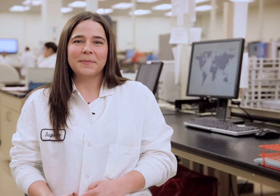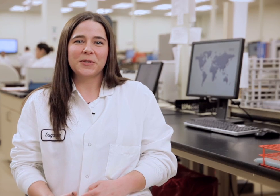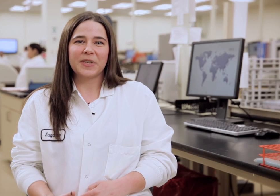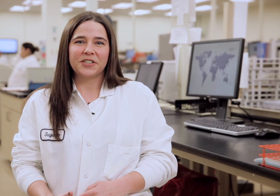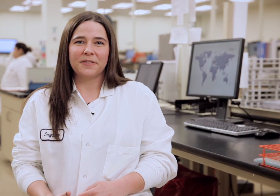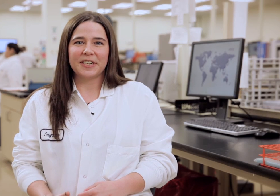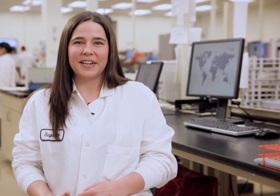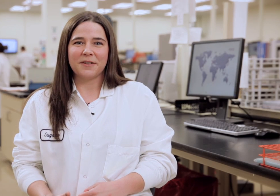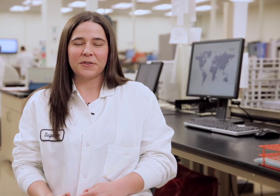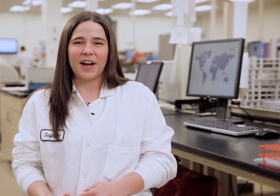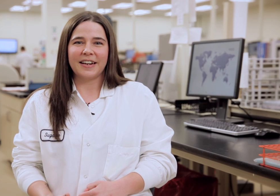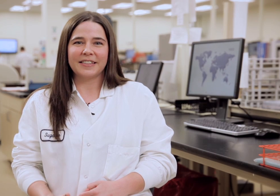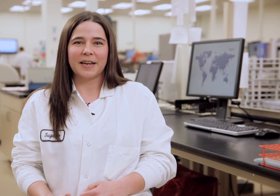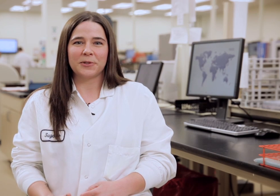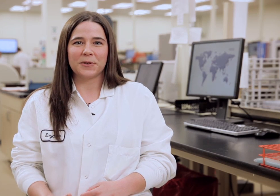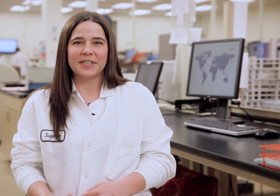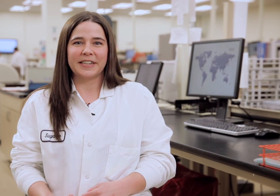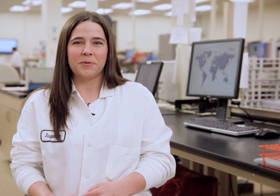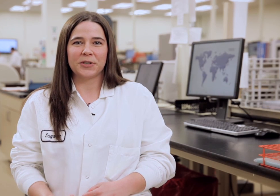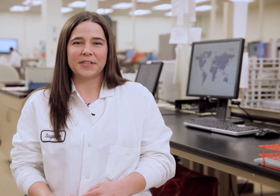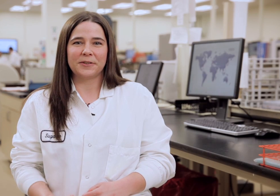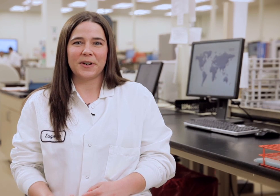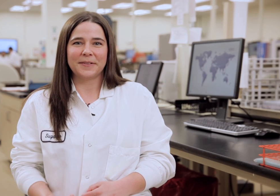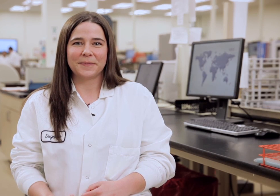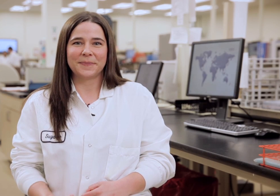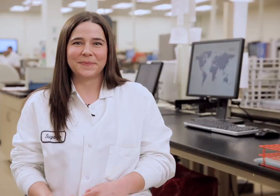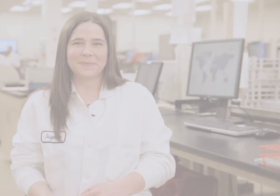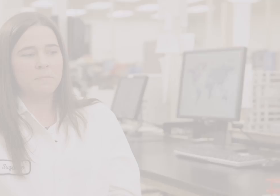My name is Suzanne Chevalier and I work for IDEXX Laboratories in Elmhurst, Illinois.